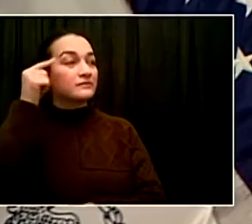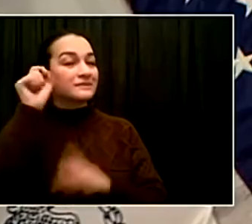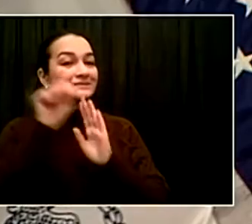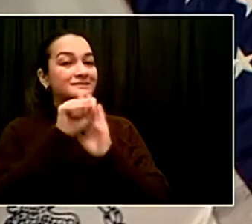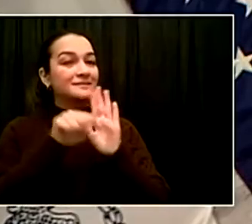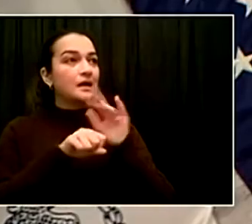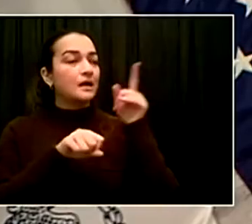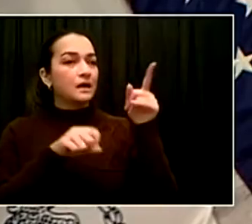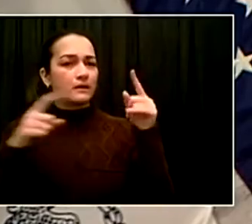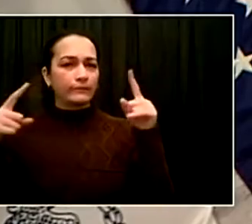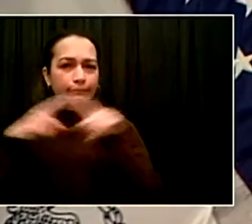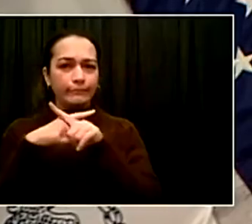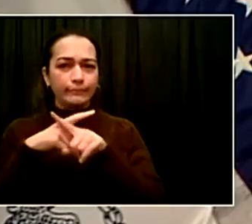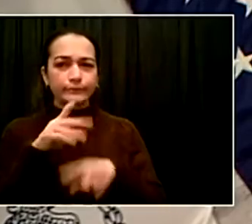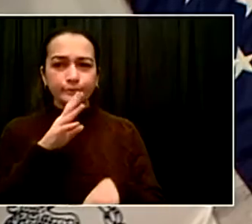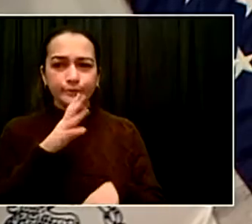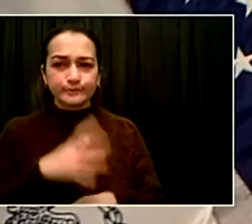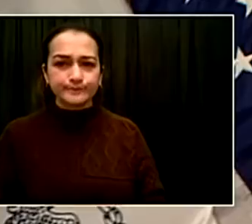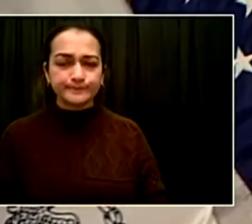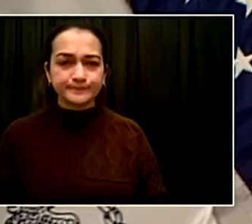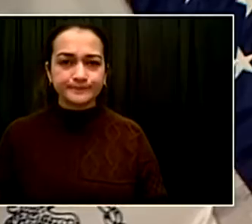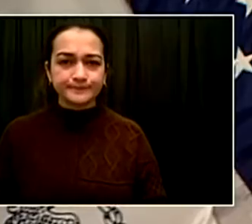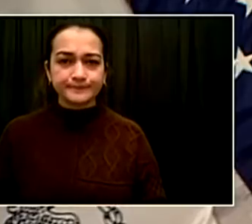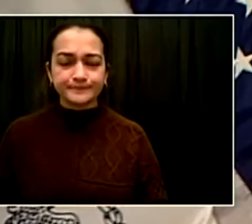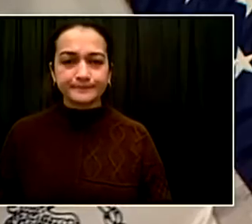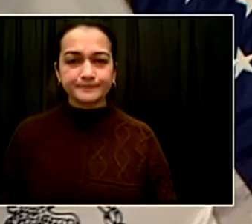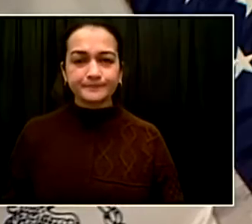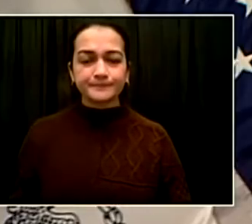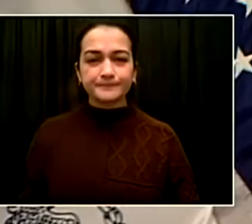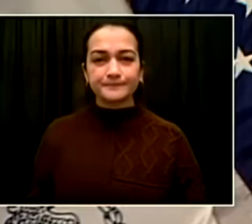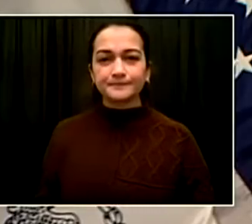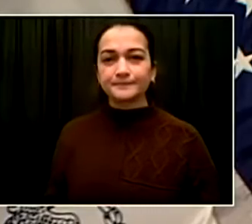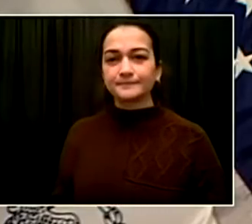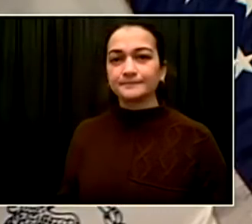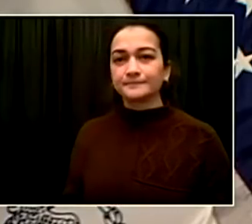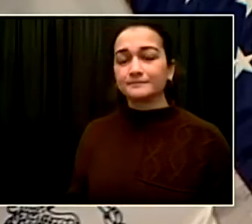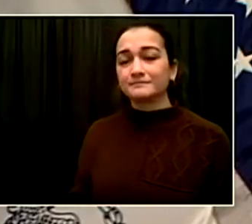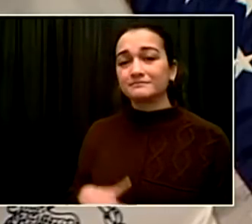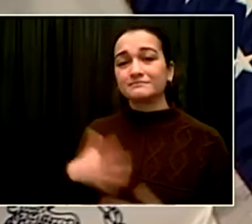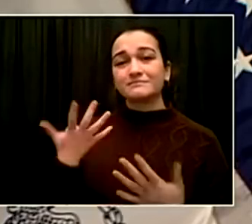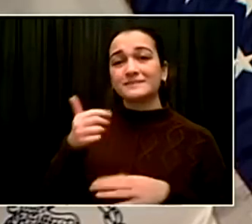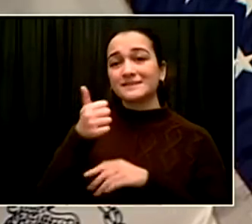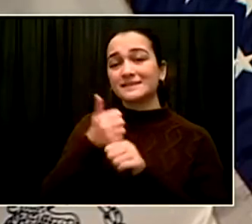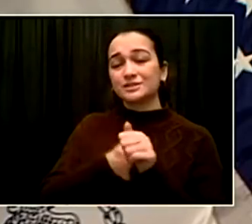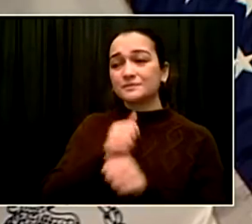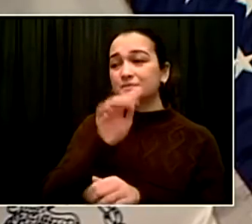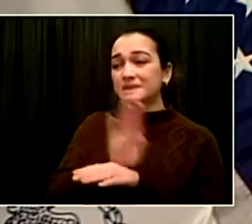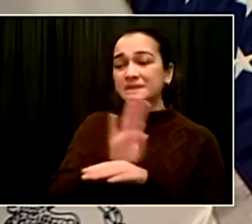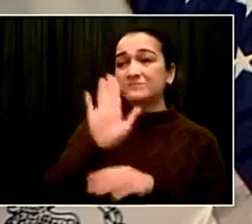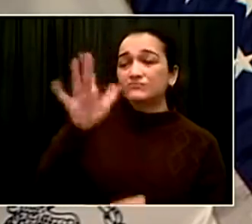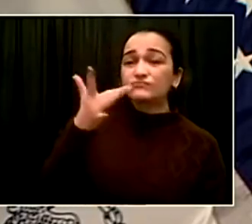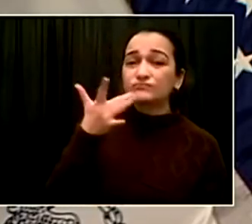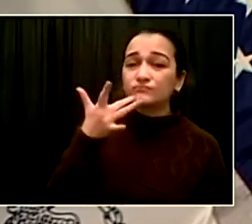ARTICULATING ABOUT OMICRON SPREADING THROUGH THE VACCINATION.